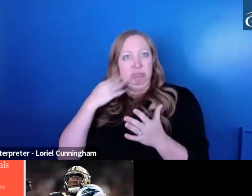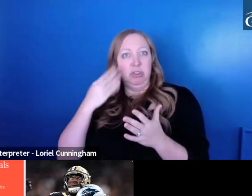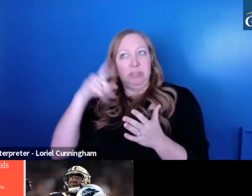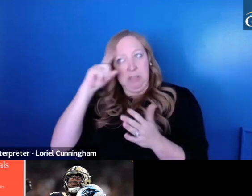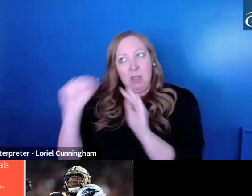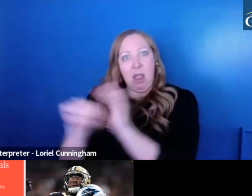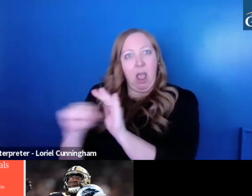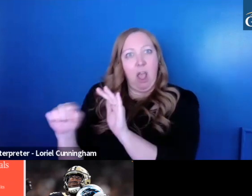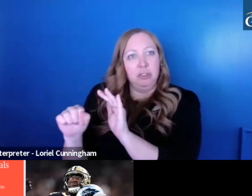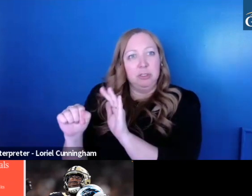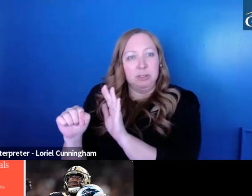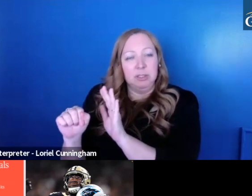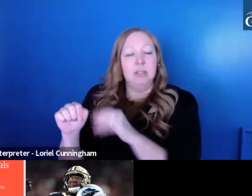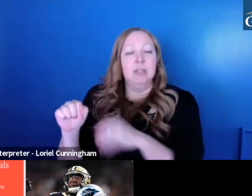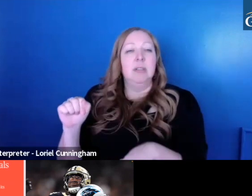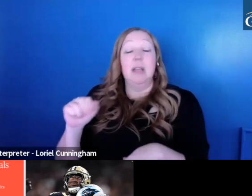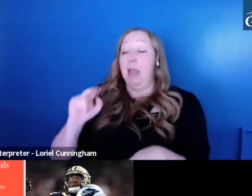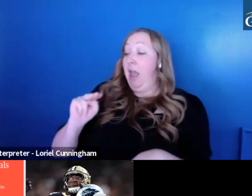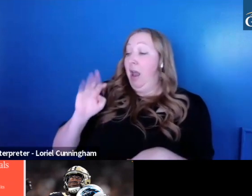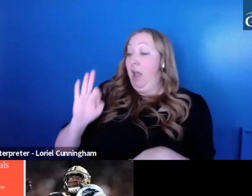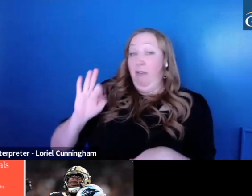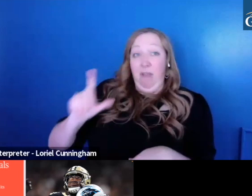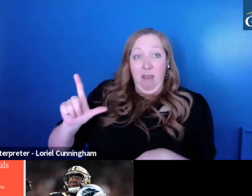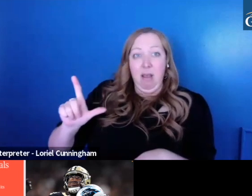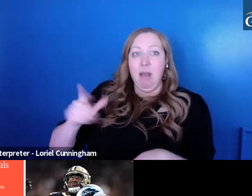your medical bills down the line. But the first thing you